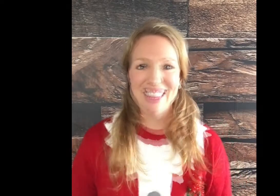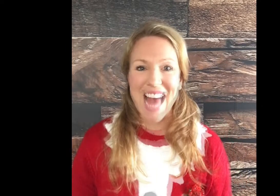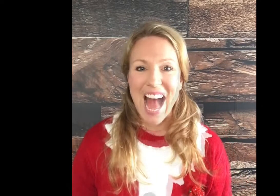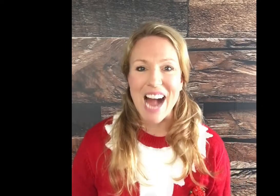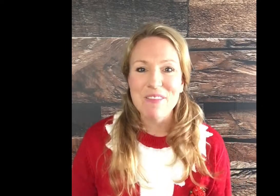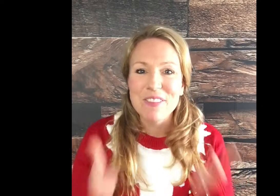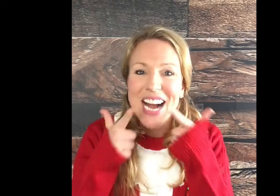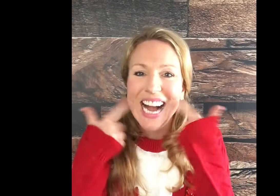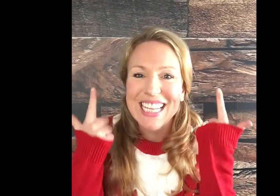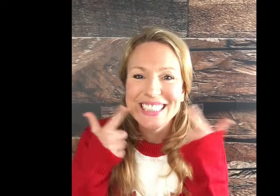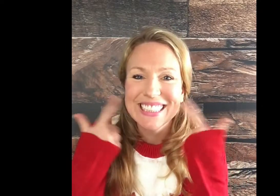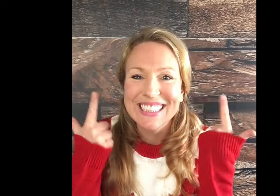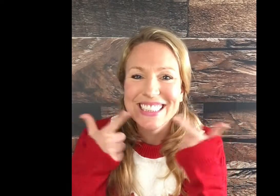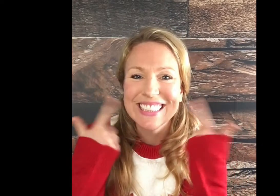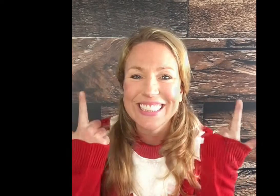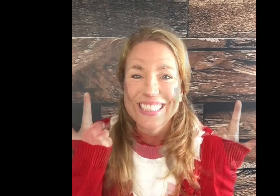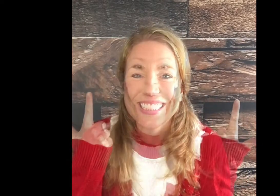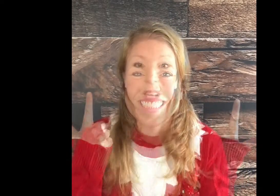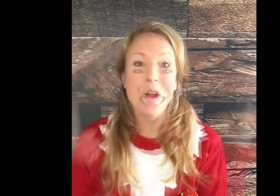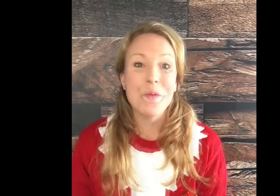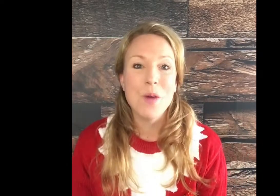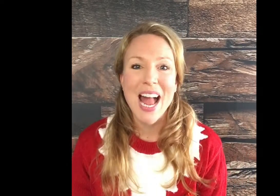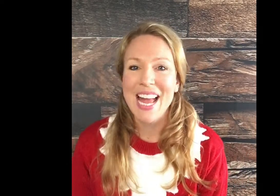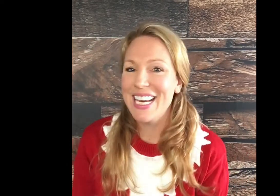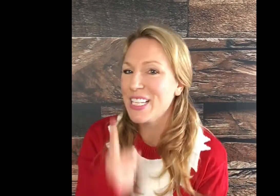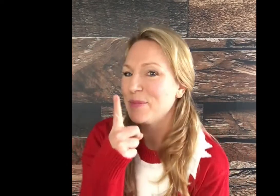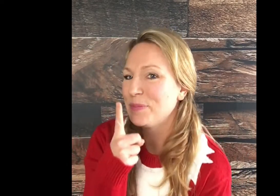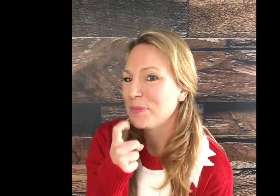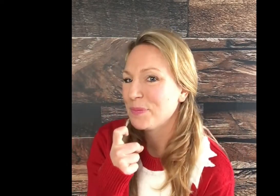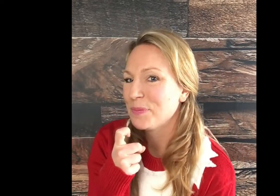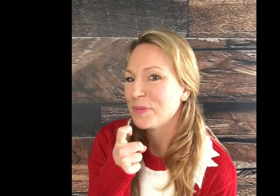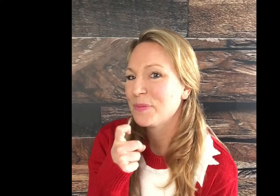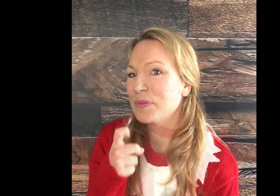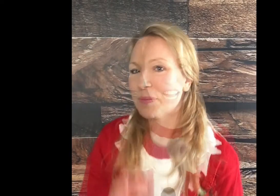LAUGH RED